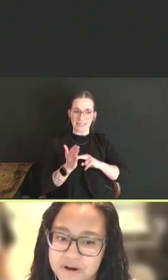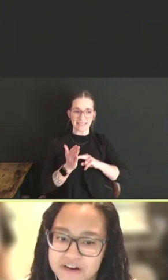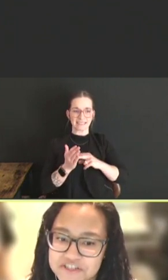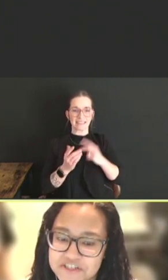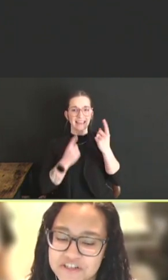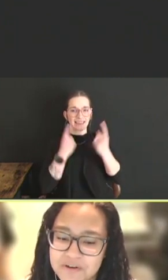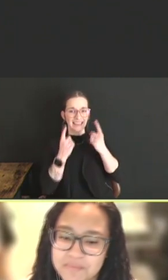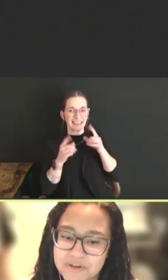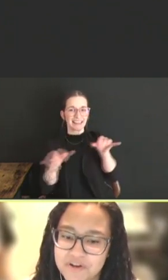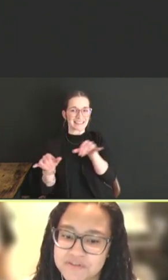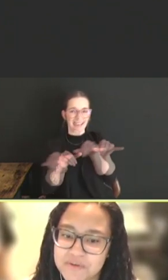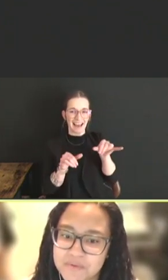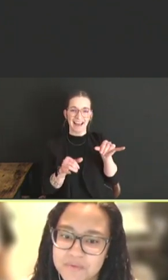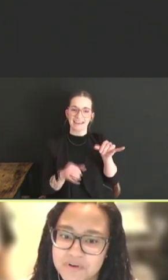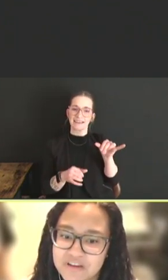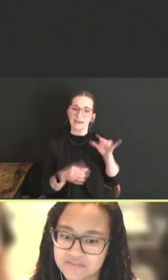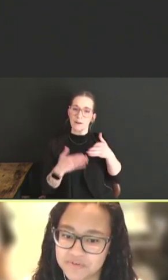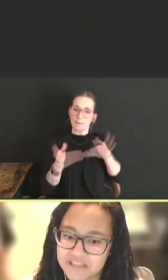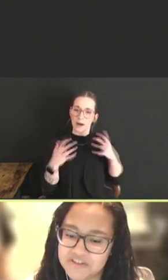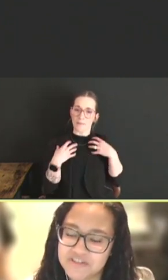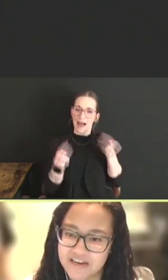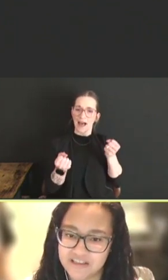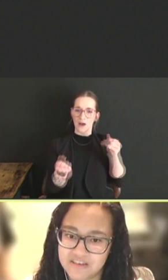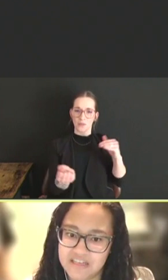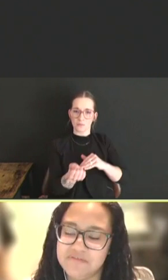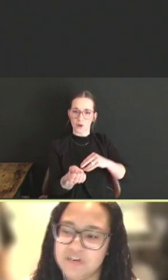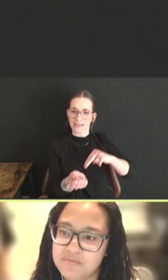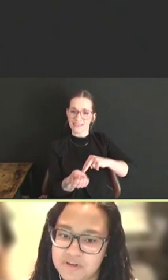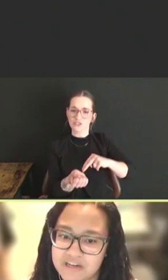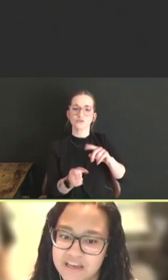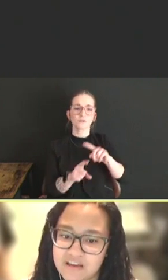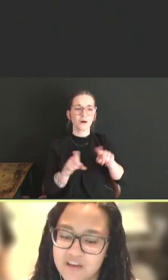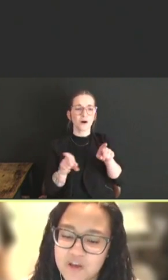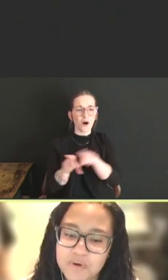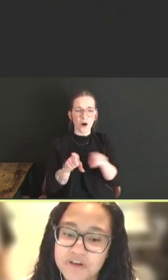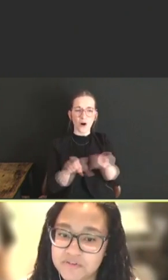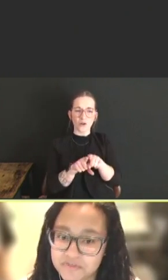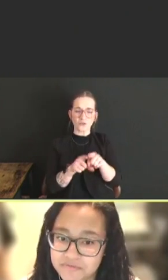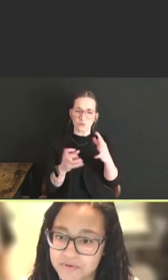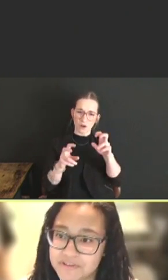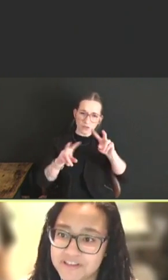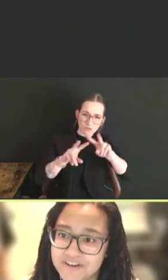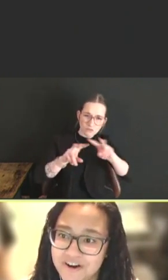practitioner, but also really understanding the needs of our community. We heard from folks that